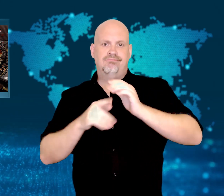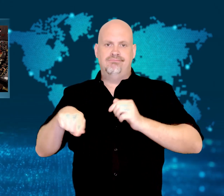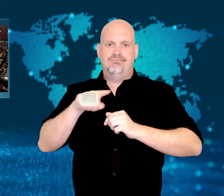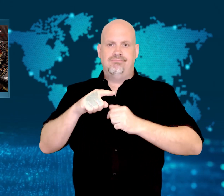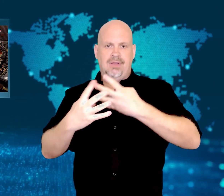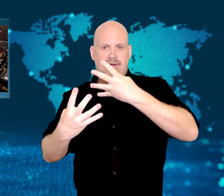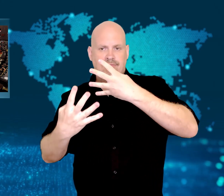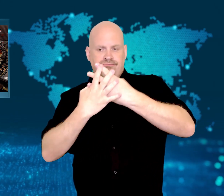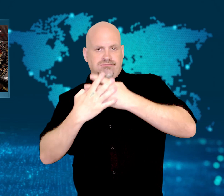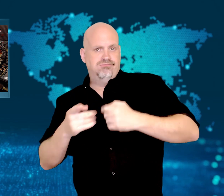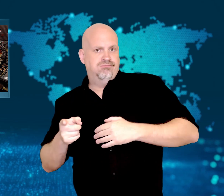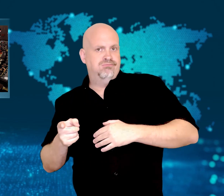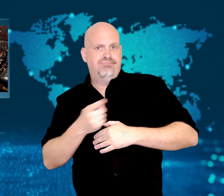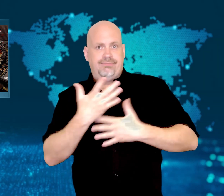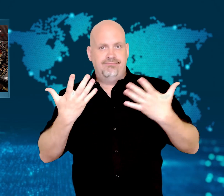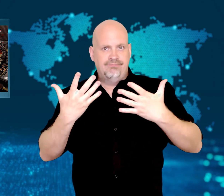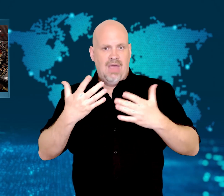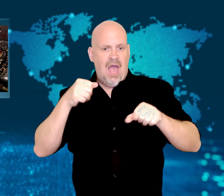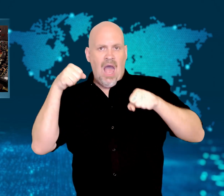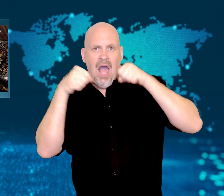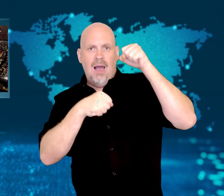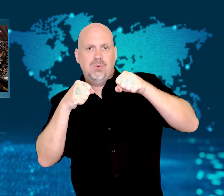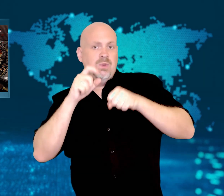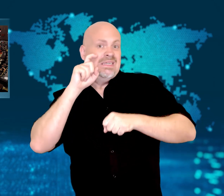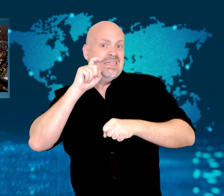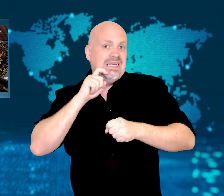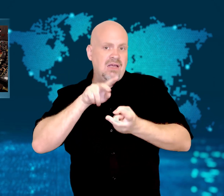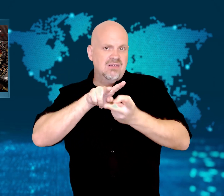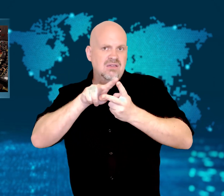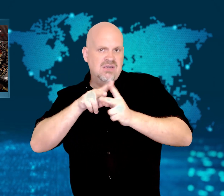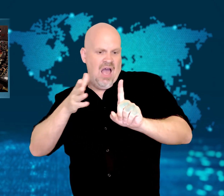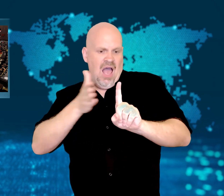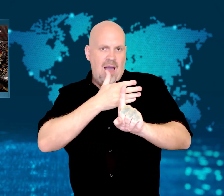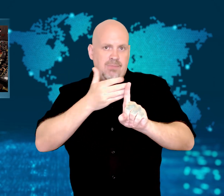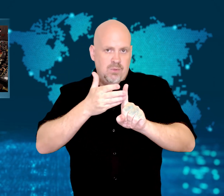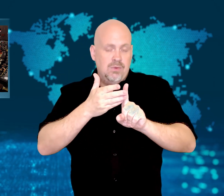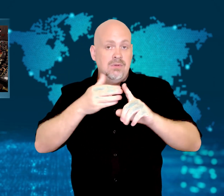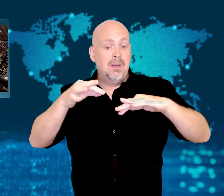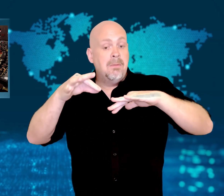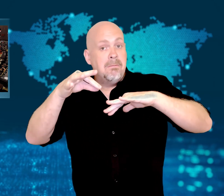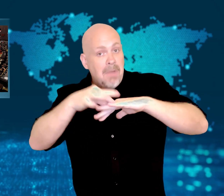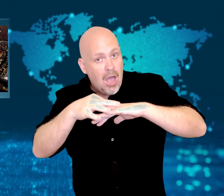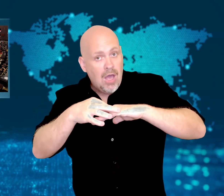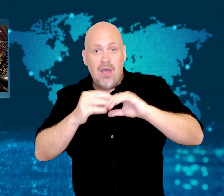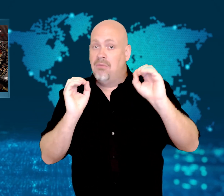both within and outside of marriage.